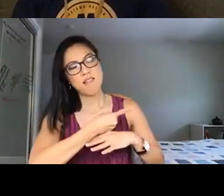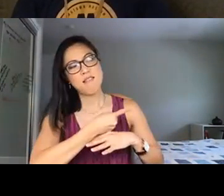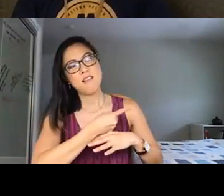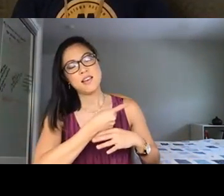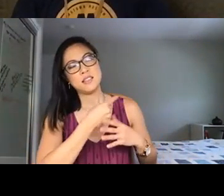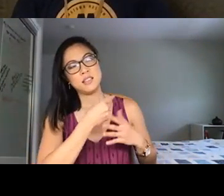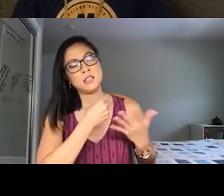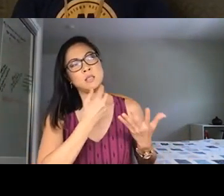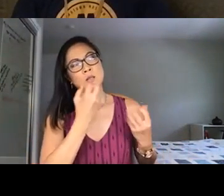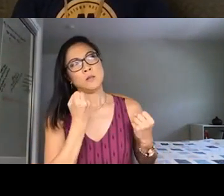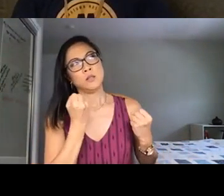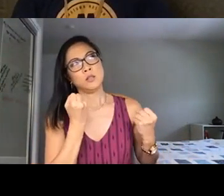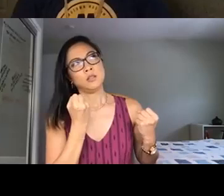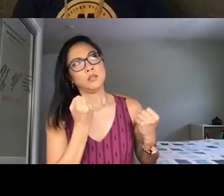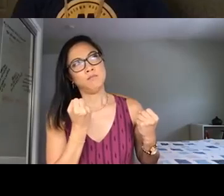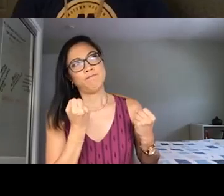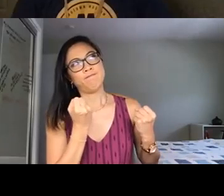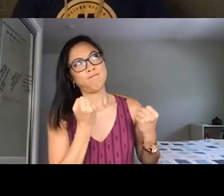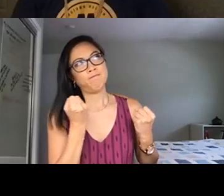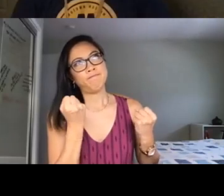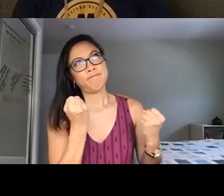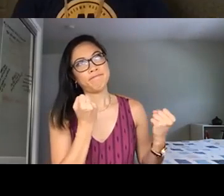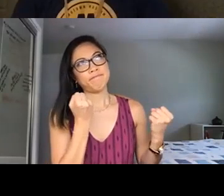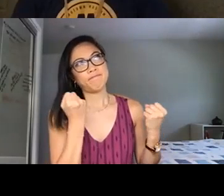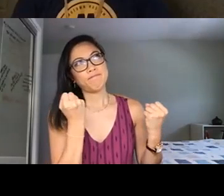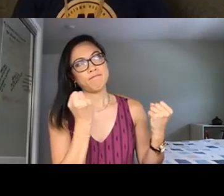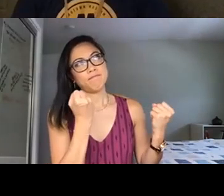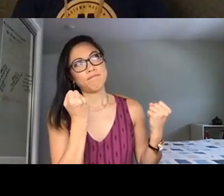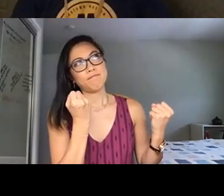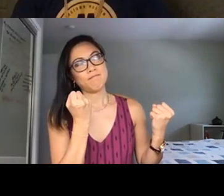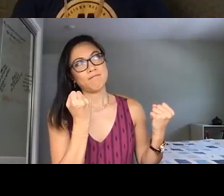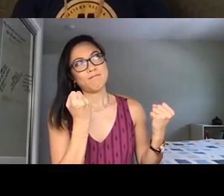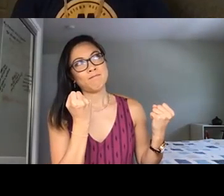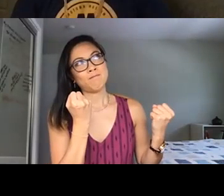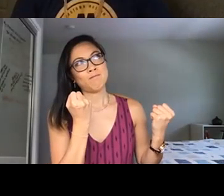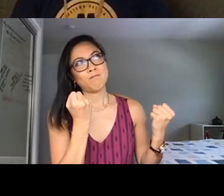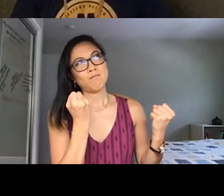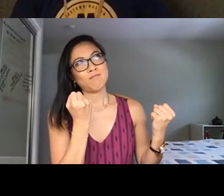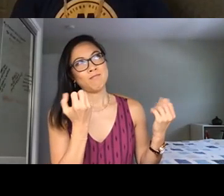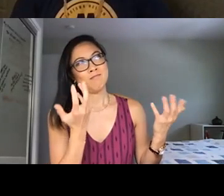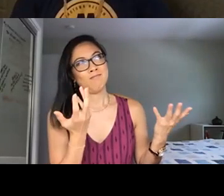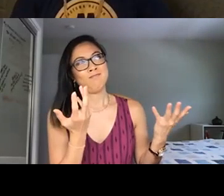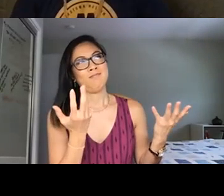And it's very much a visceral experience and it's not